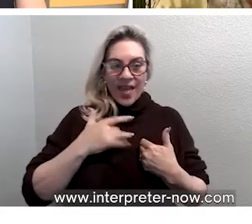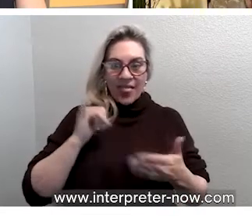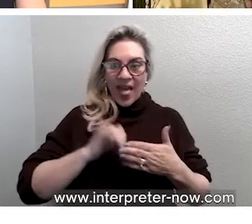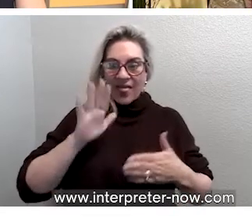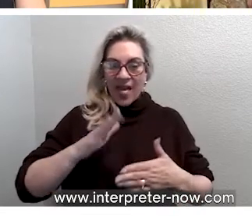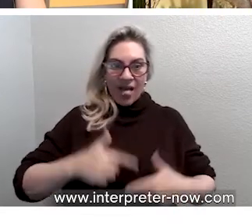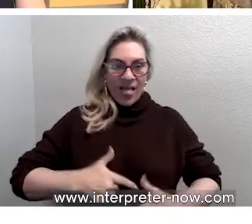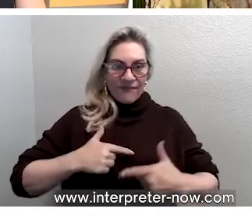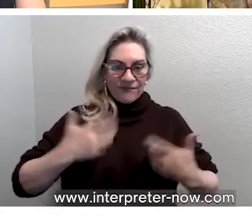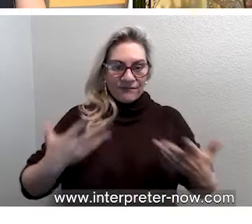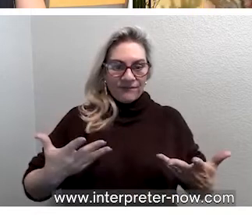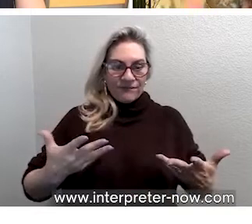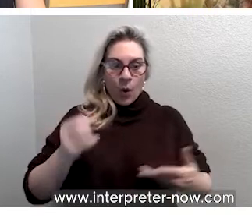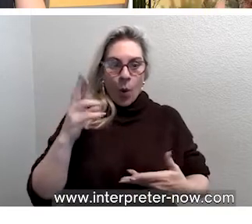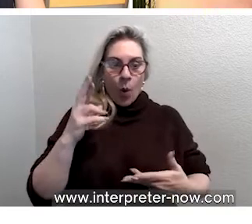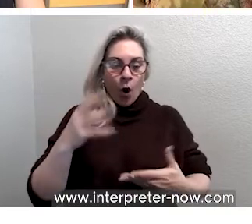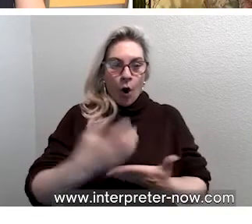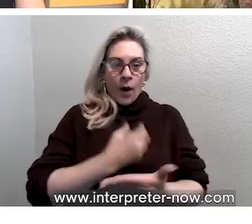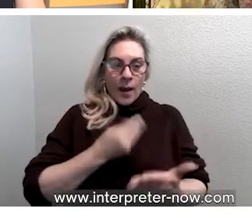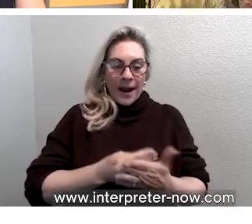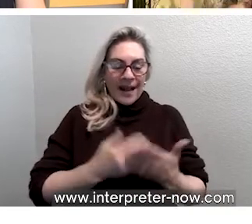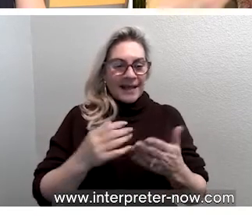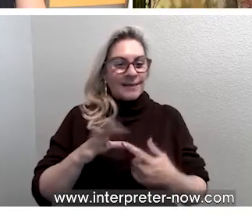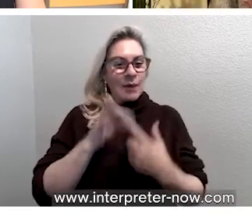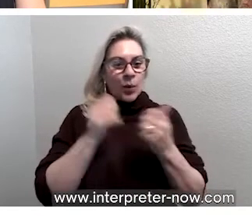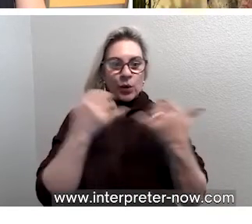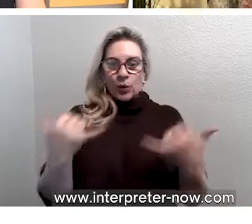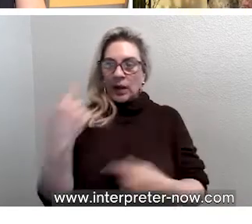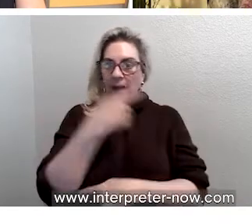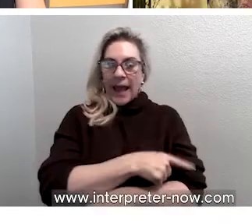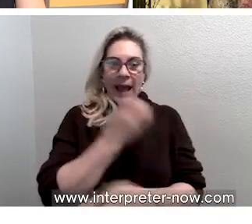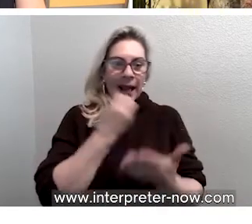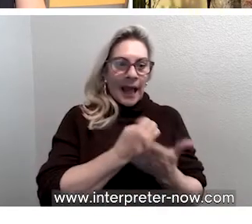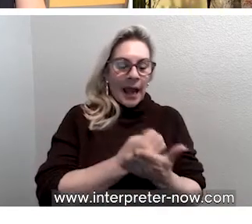especially in today's age, with the economy, and natural disasters cropping up all the